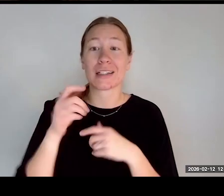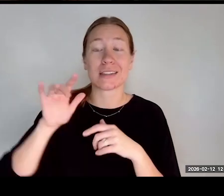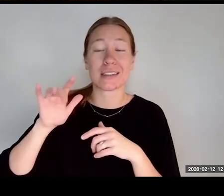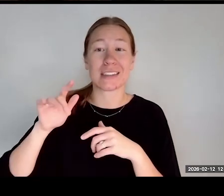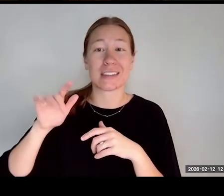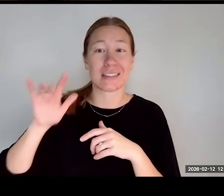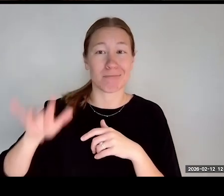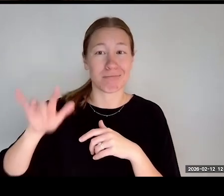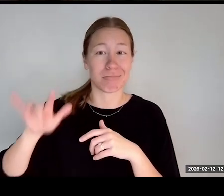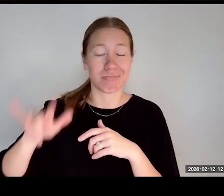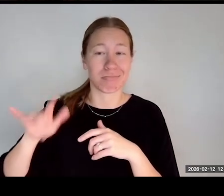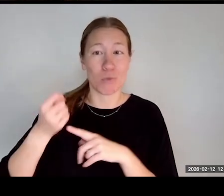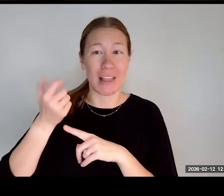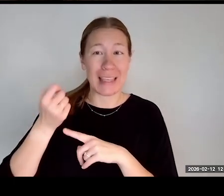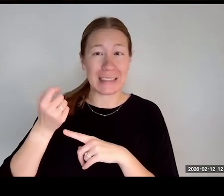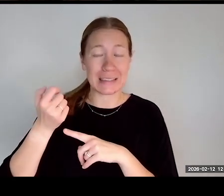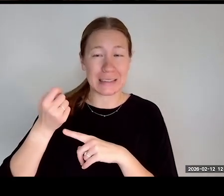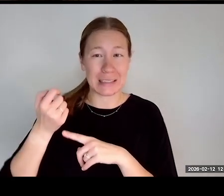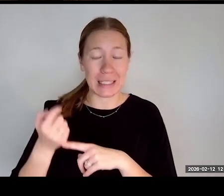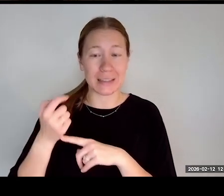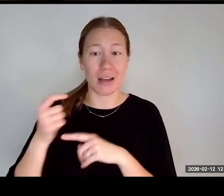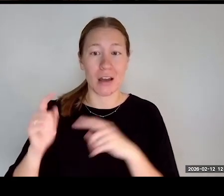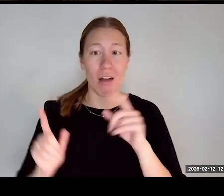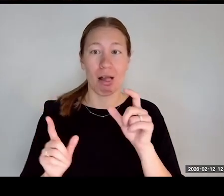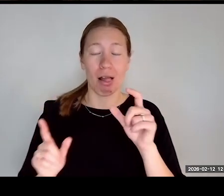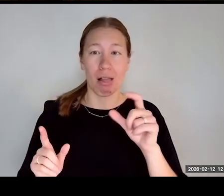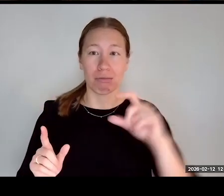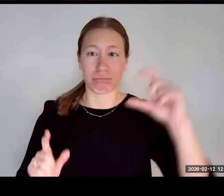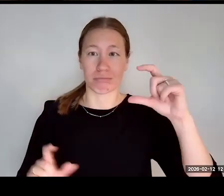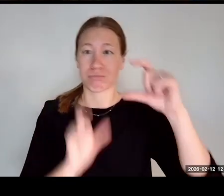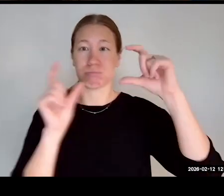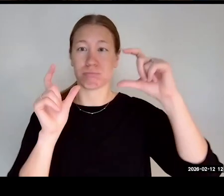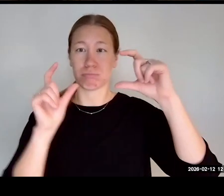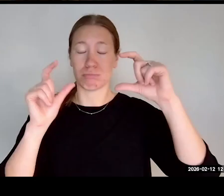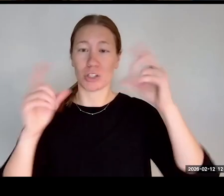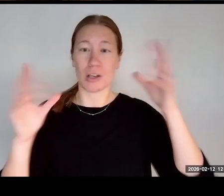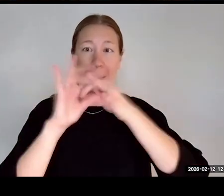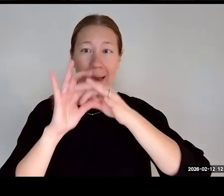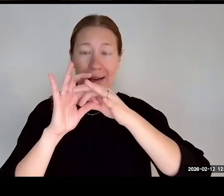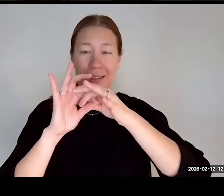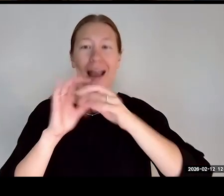with the line above it and hit your enter key. It's gonna bump it down and it's going to create a list item